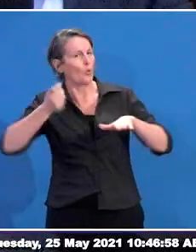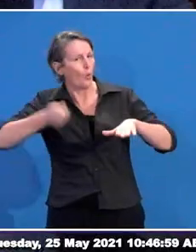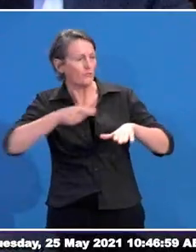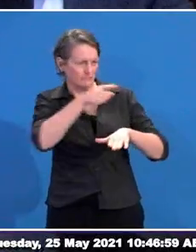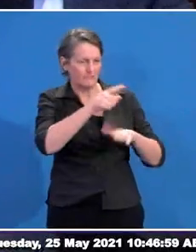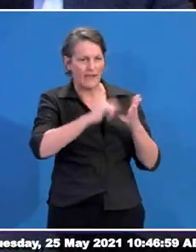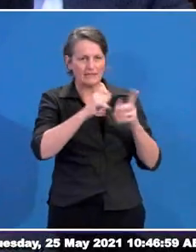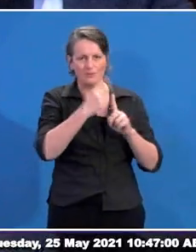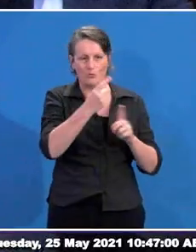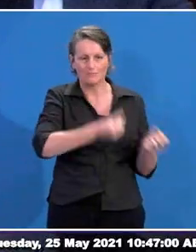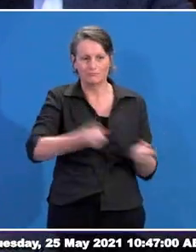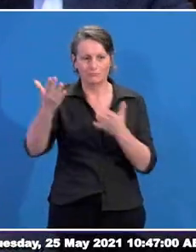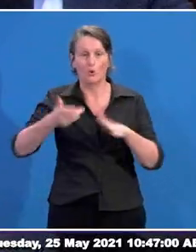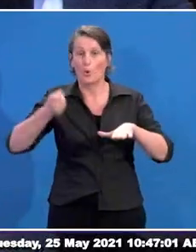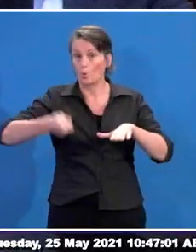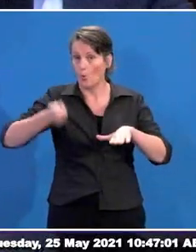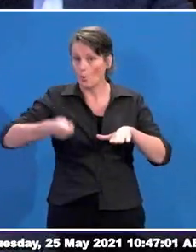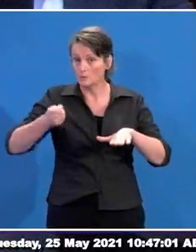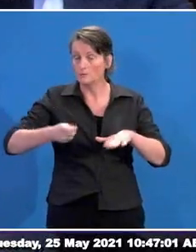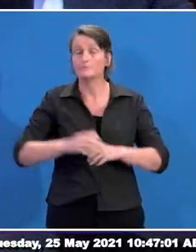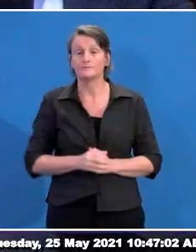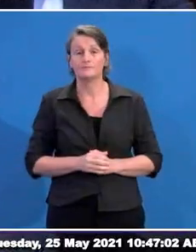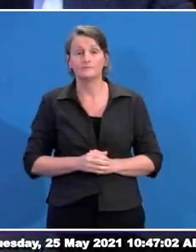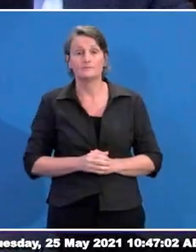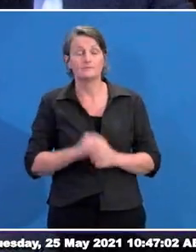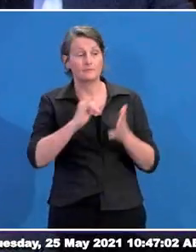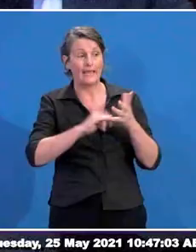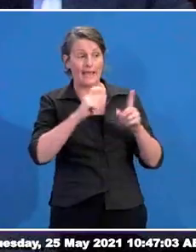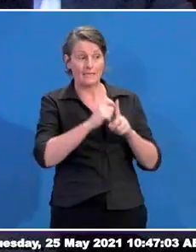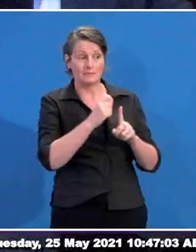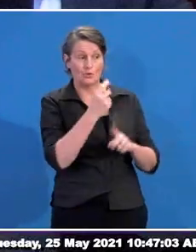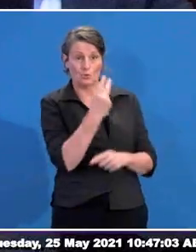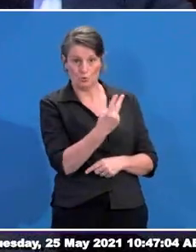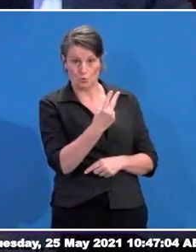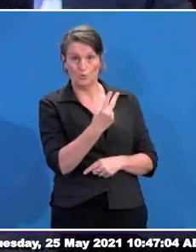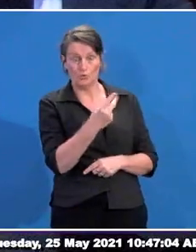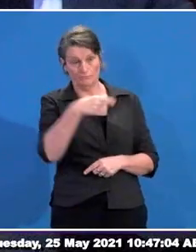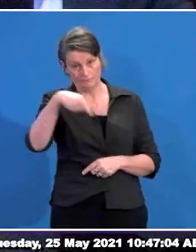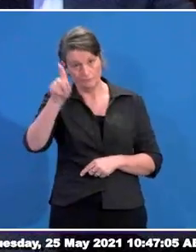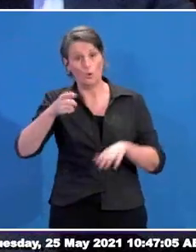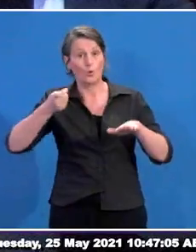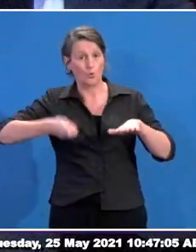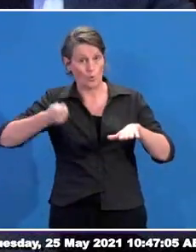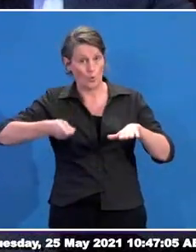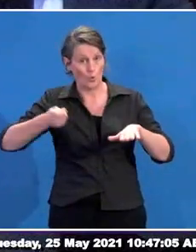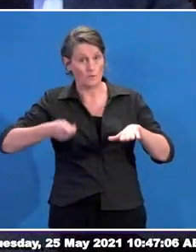Yes. And that SP2 was required to appear in a local court?